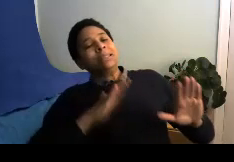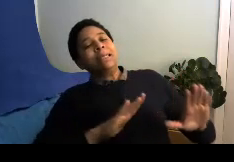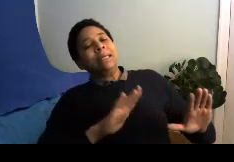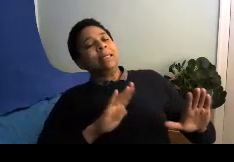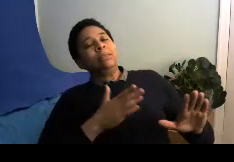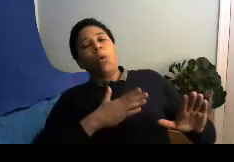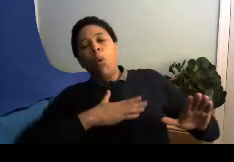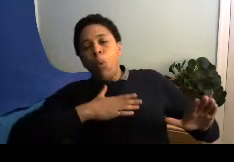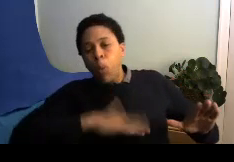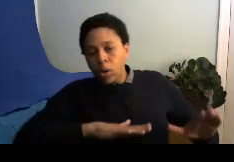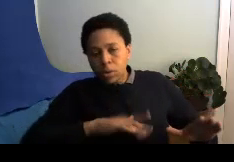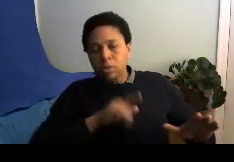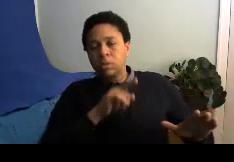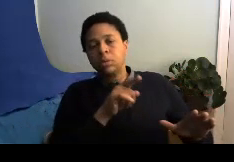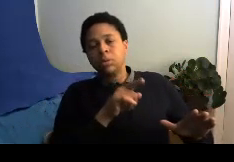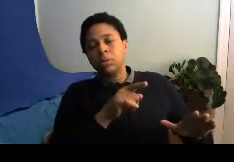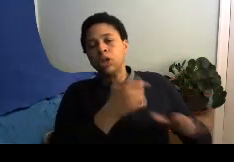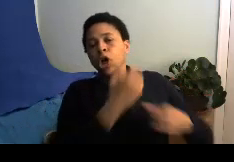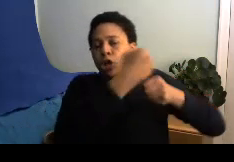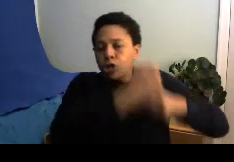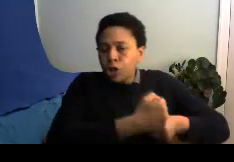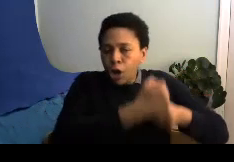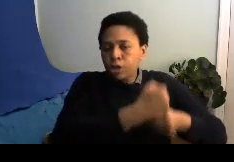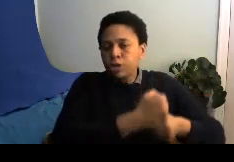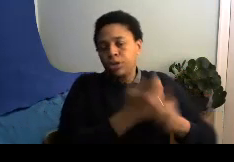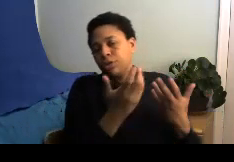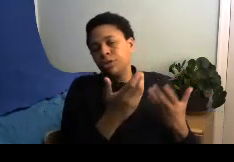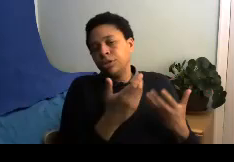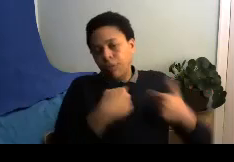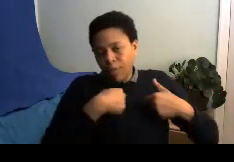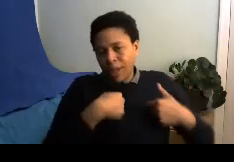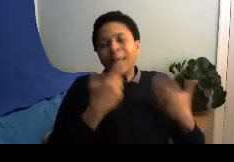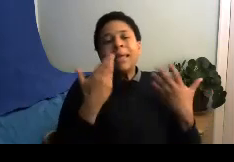Dan: Yes, that's, that's a good replacement. And we want one of